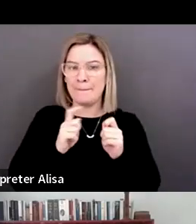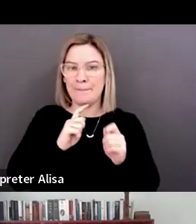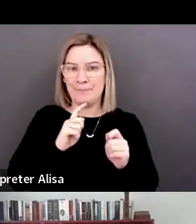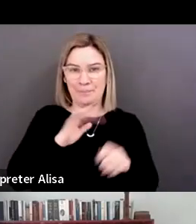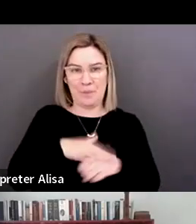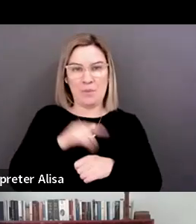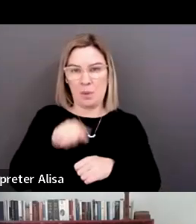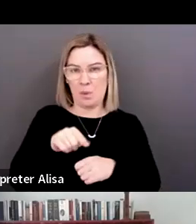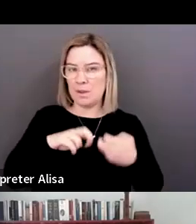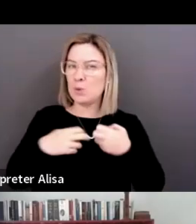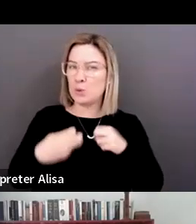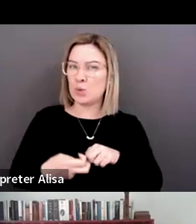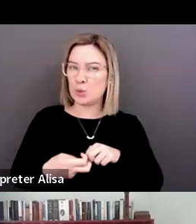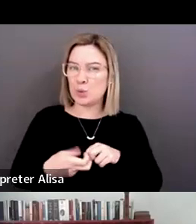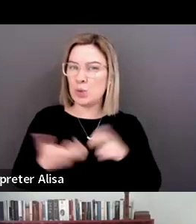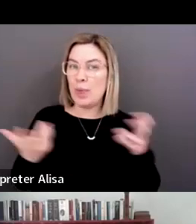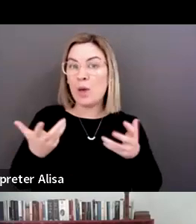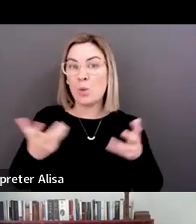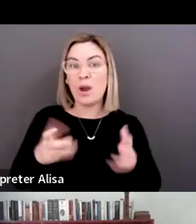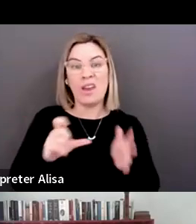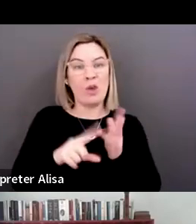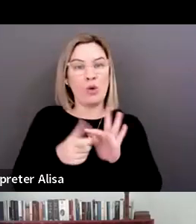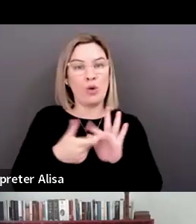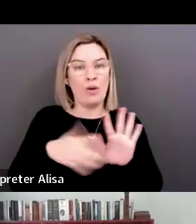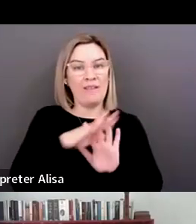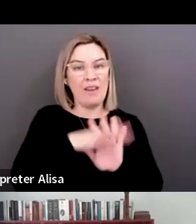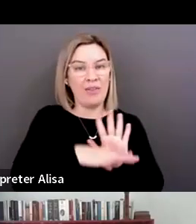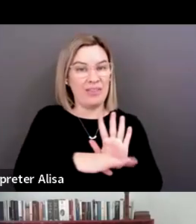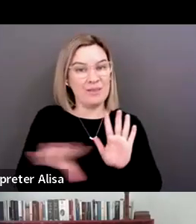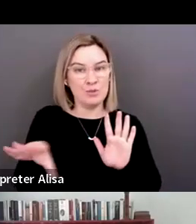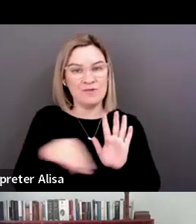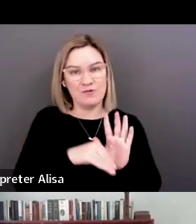directly how, you know, tangled as Alex mentioned - it is a tangled web and